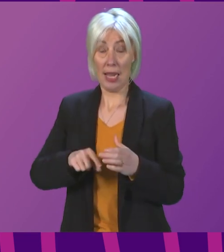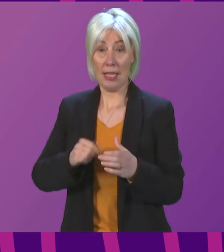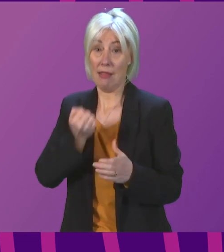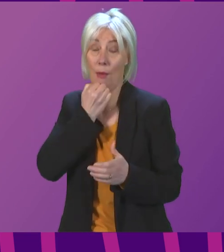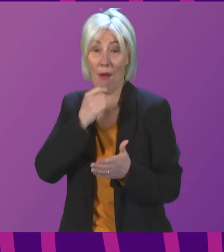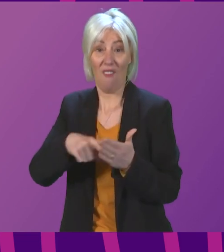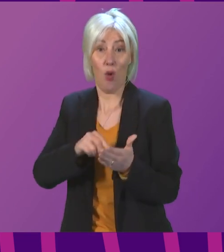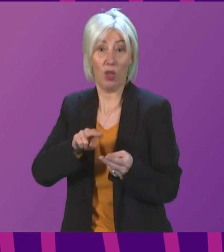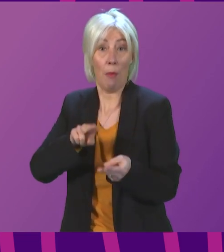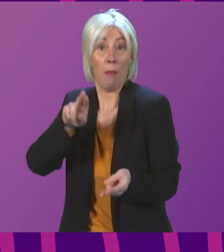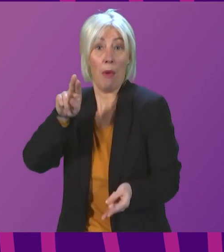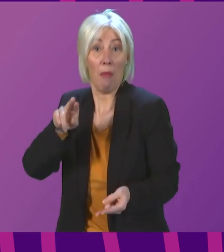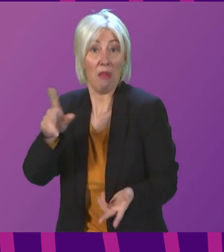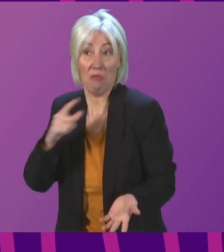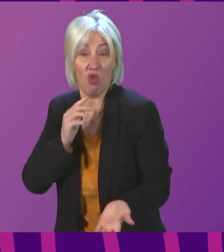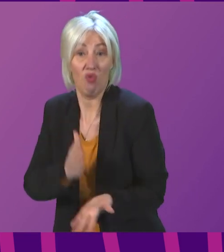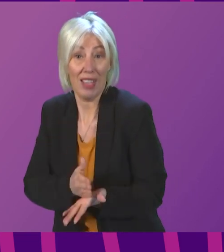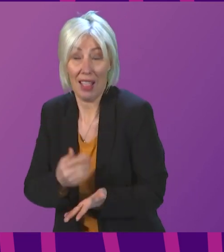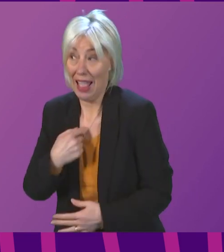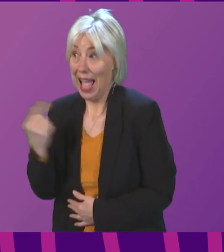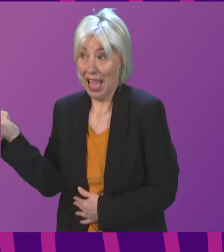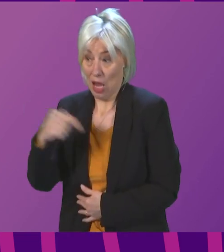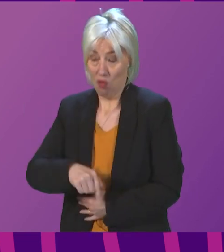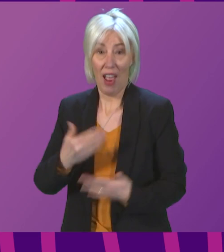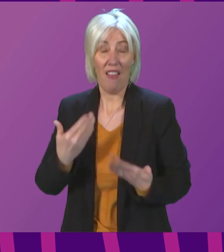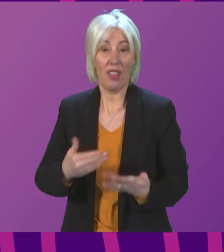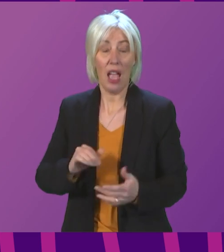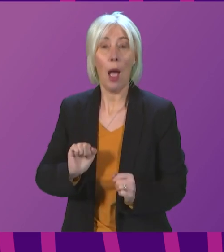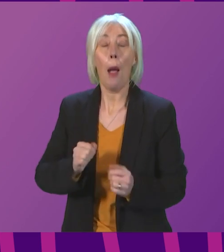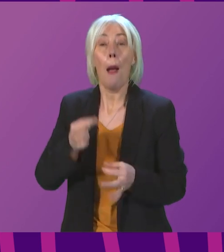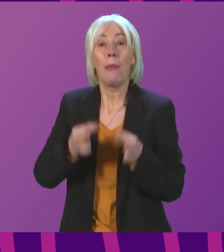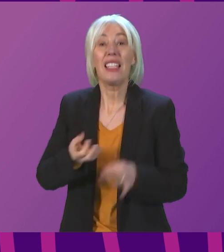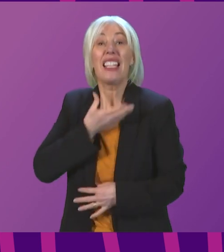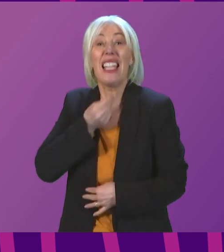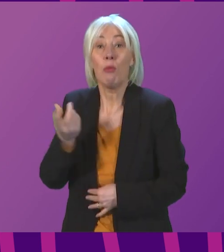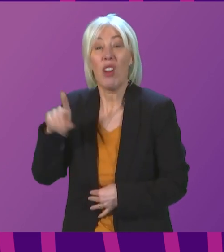I came into this chamber today expecting political desperation from Douglas Ross; I think that